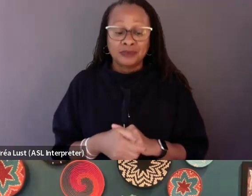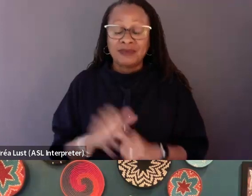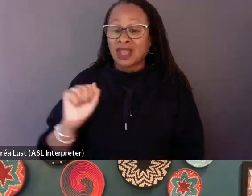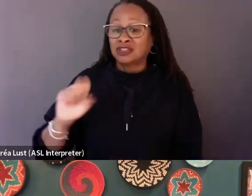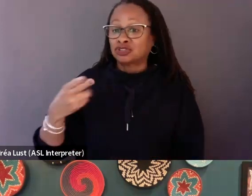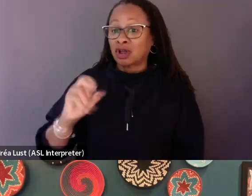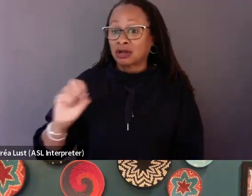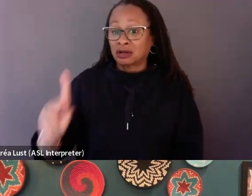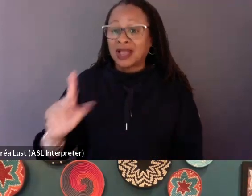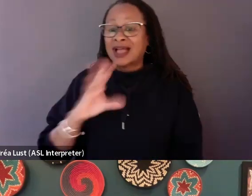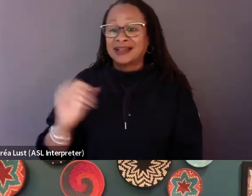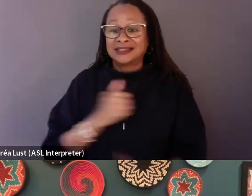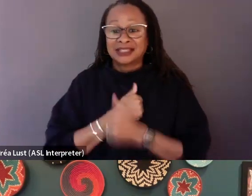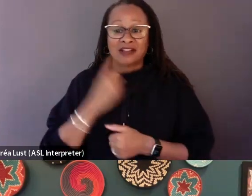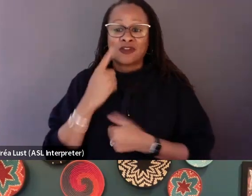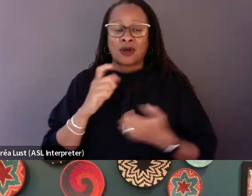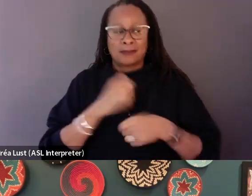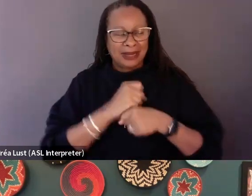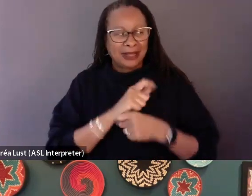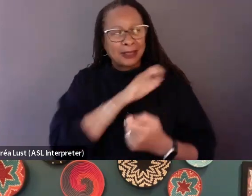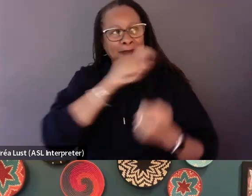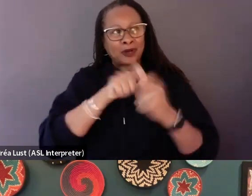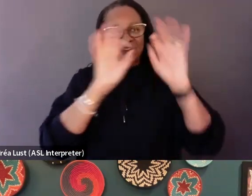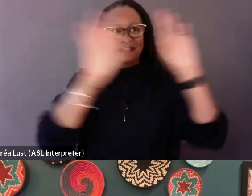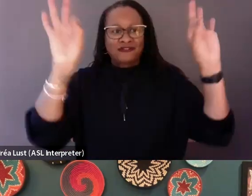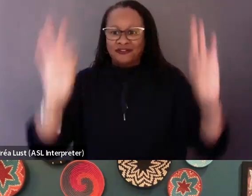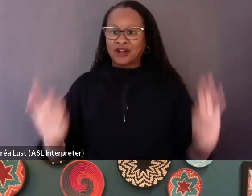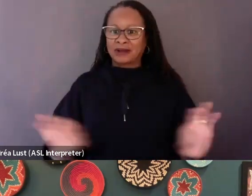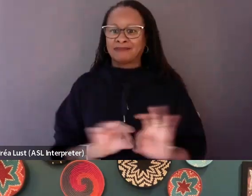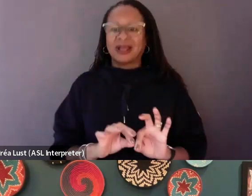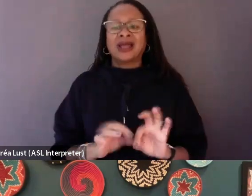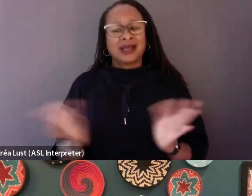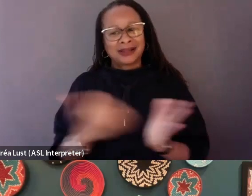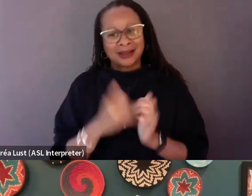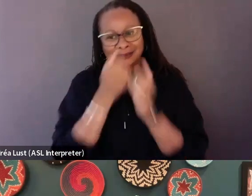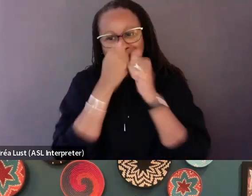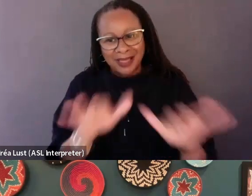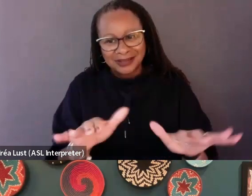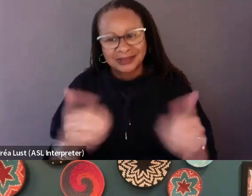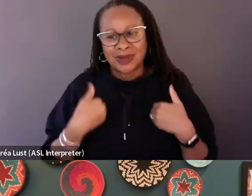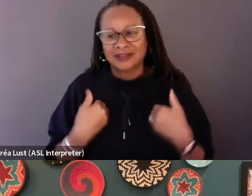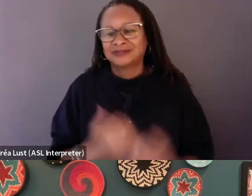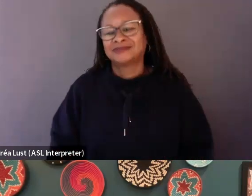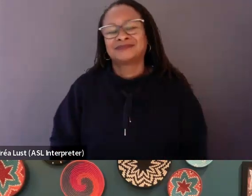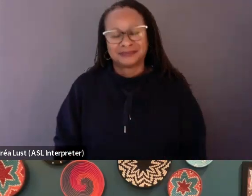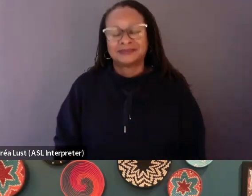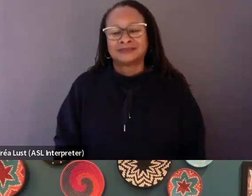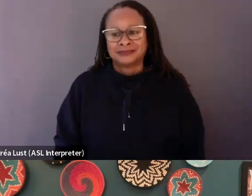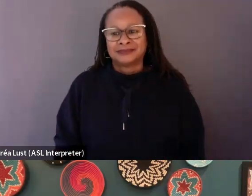for making the perfect frame, I think we were blessed to have him. Yeah, and speaking of your team,